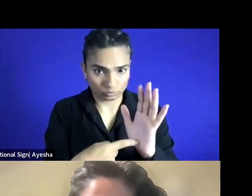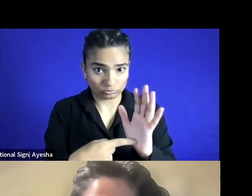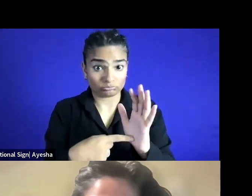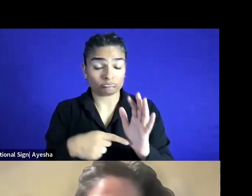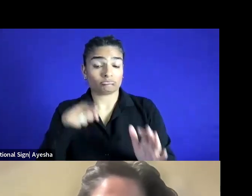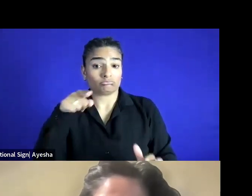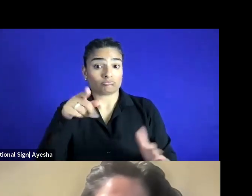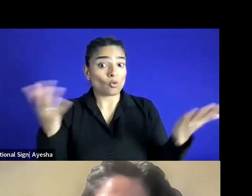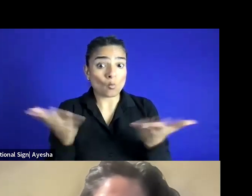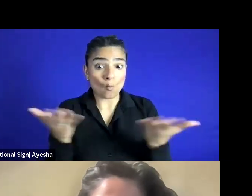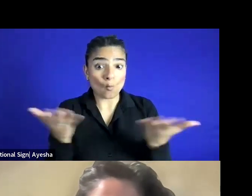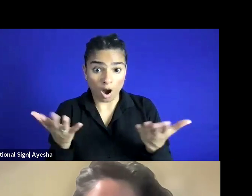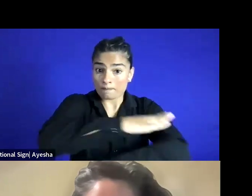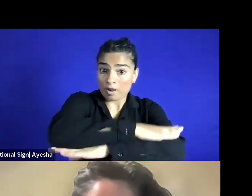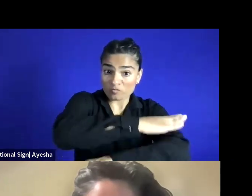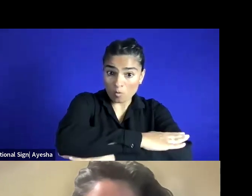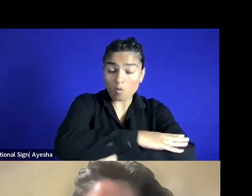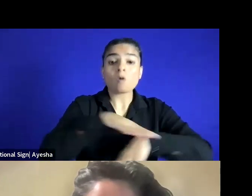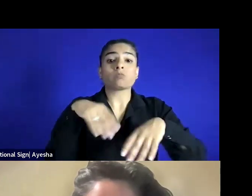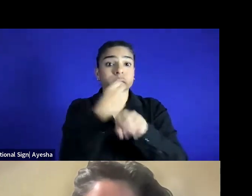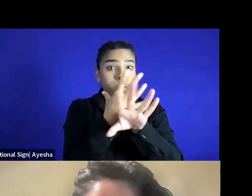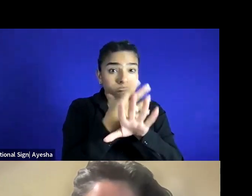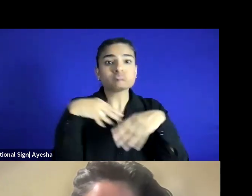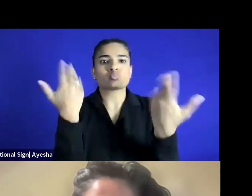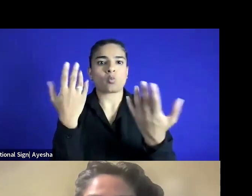And finally, the groups and the collective save the changes.